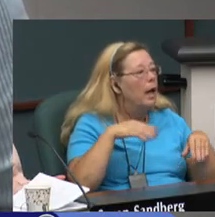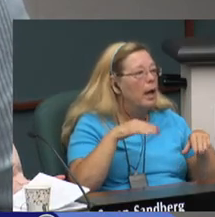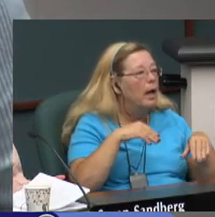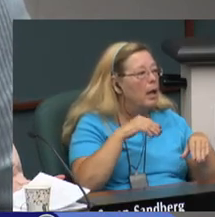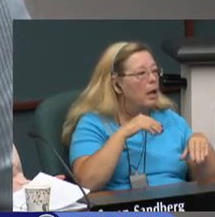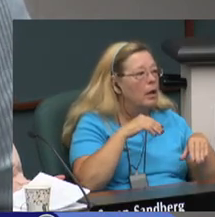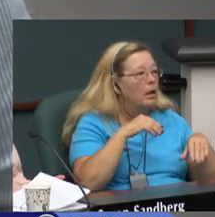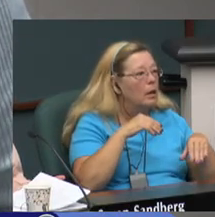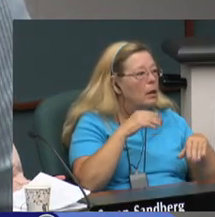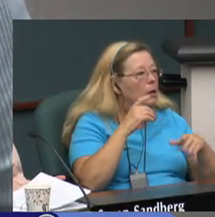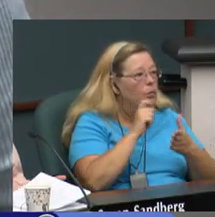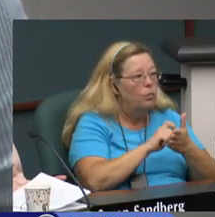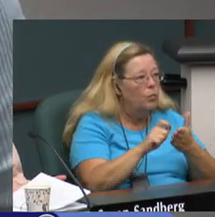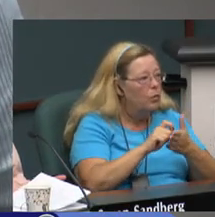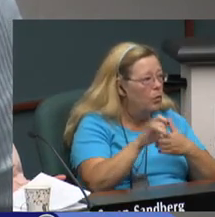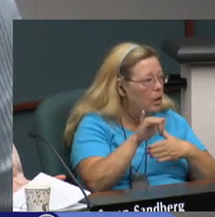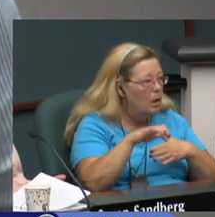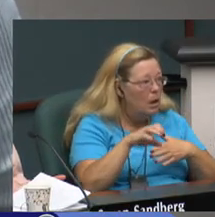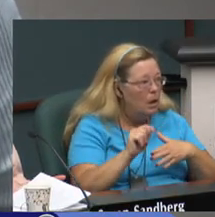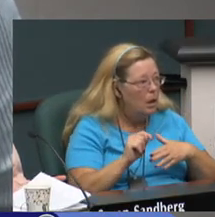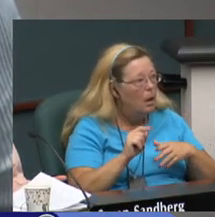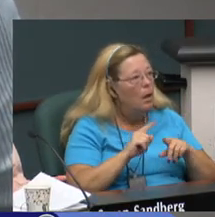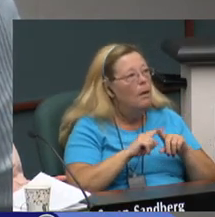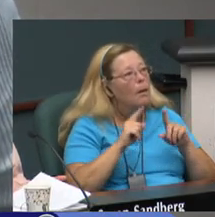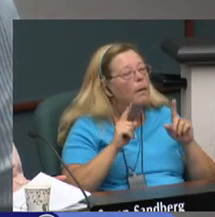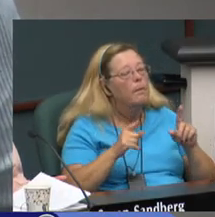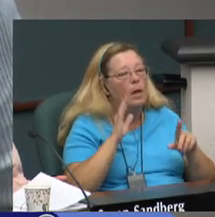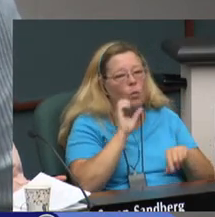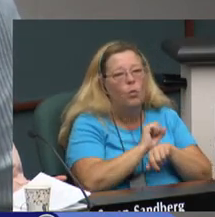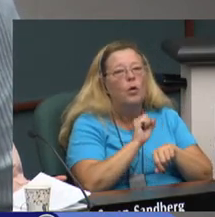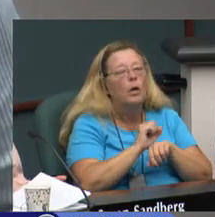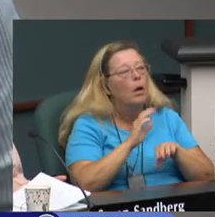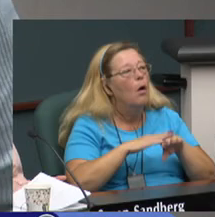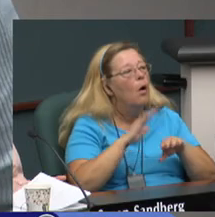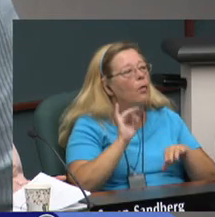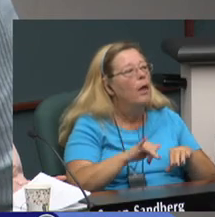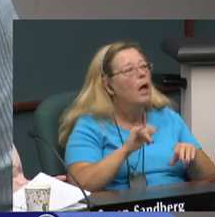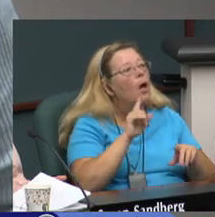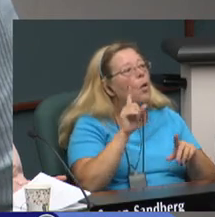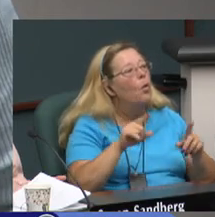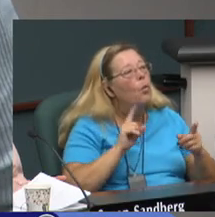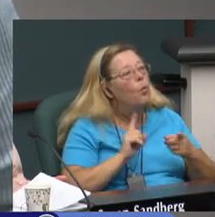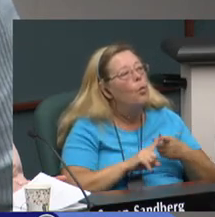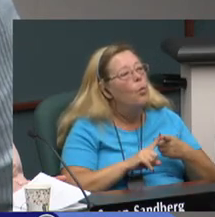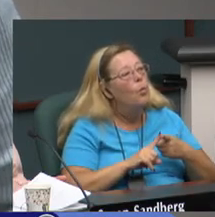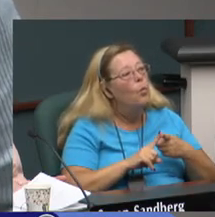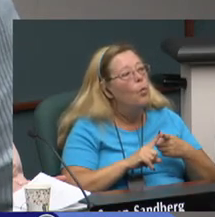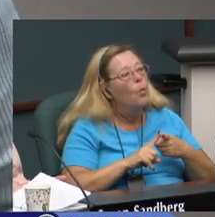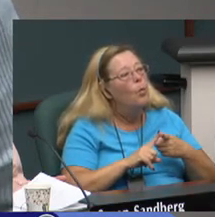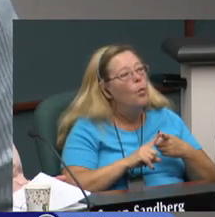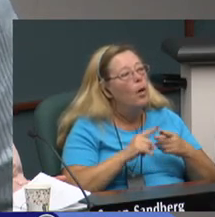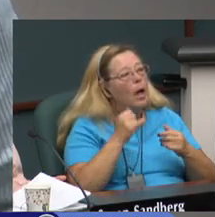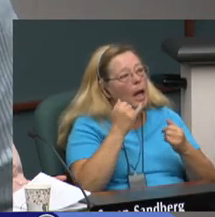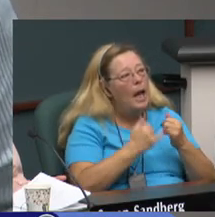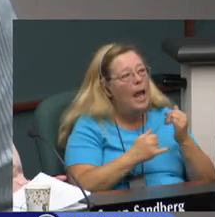written yet but we are working on that when the last project that came through